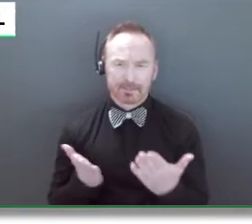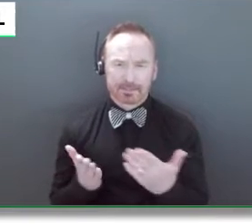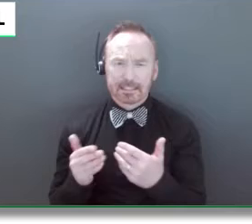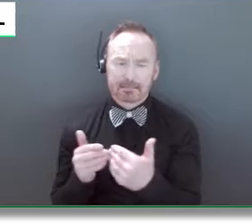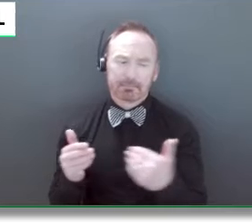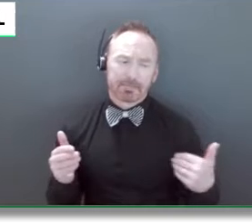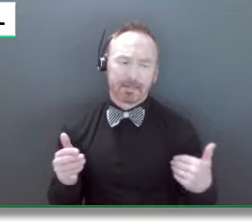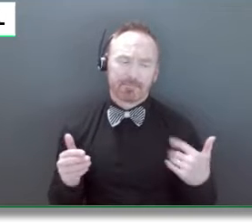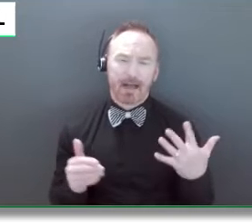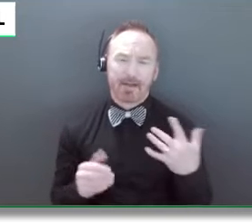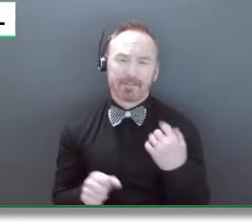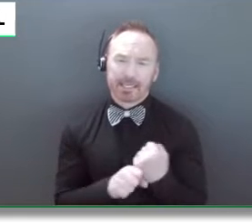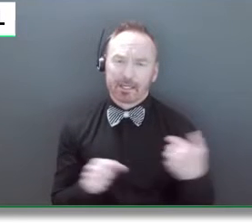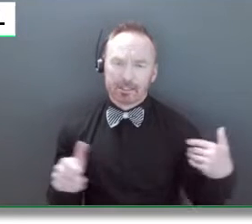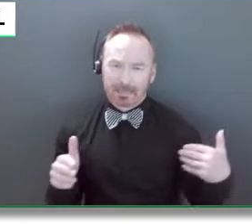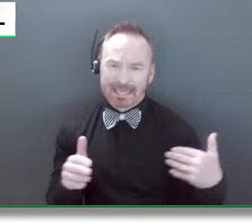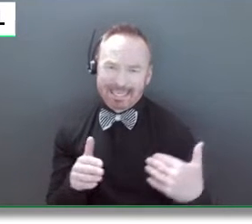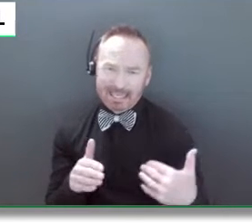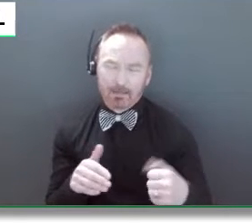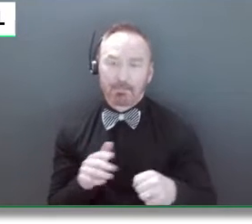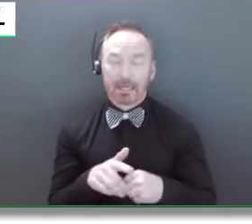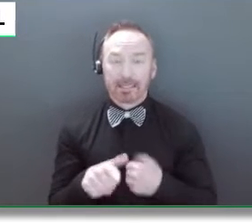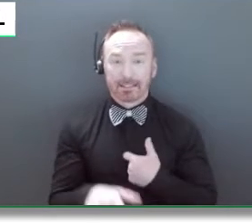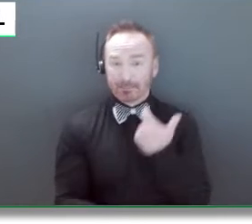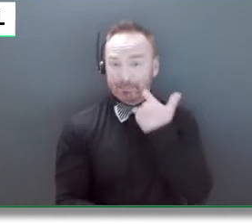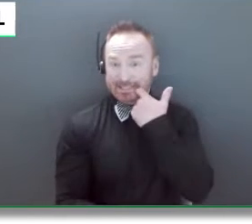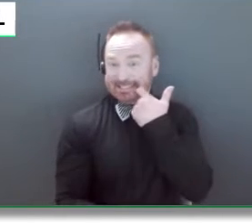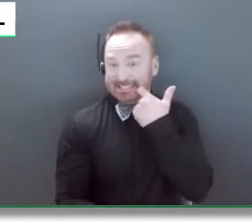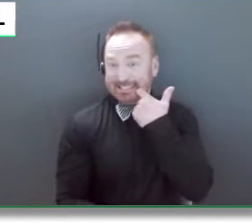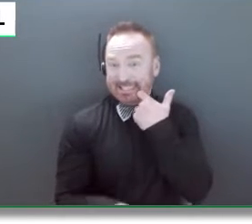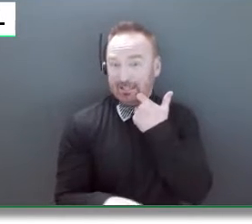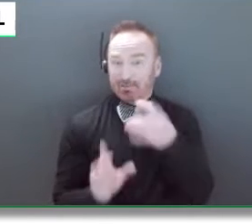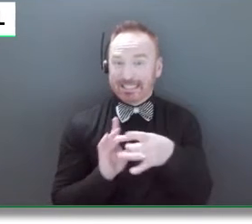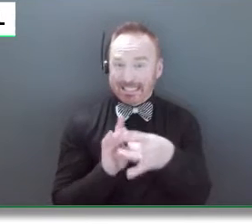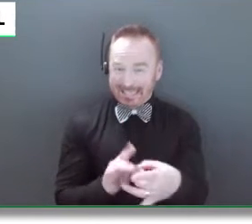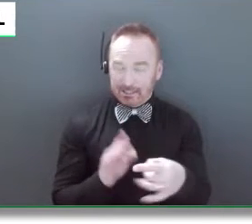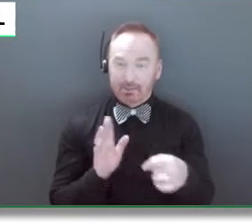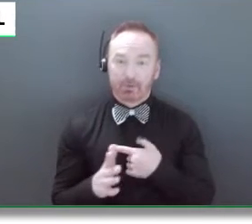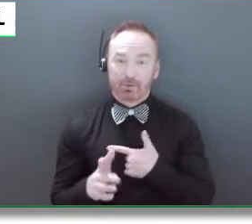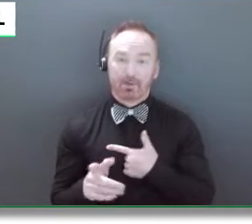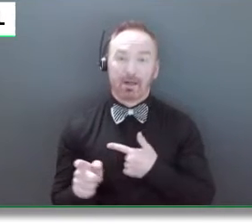with the evolution of design of adaptive sports equipment um